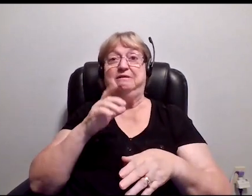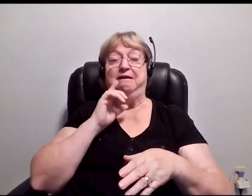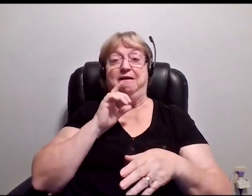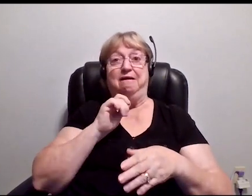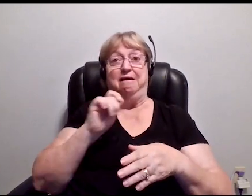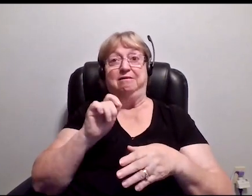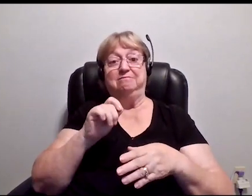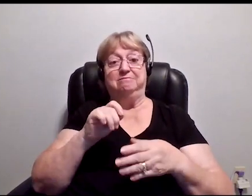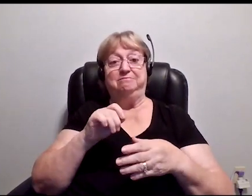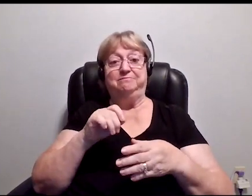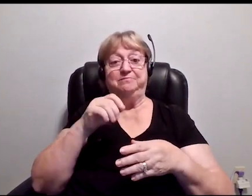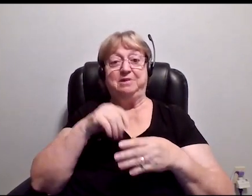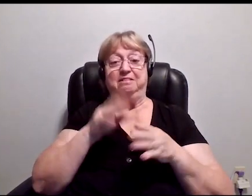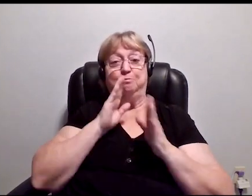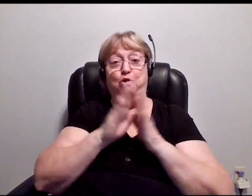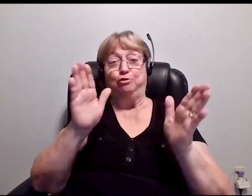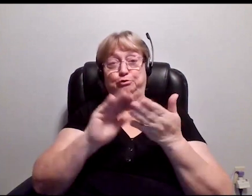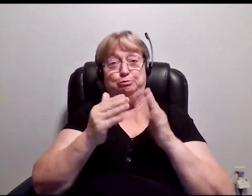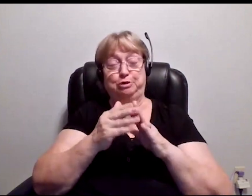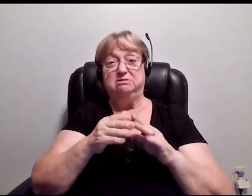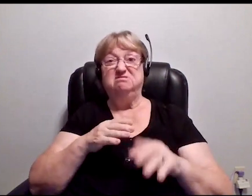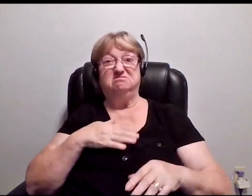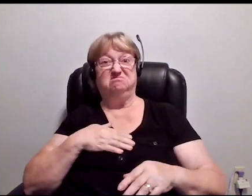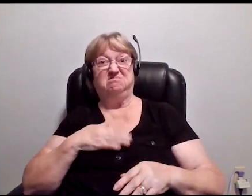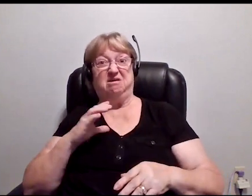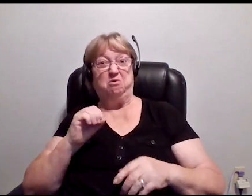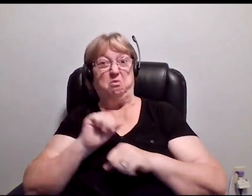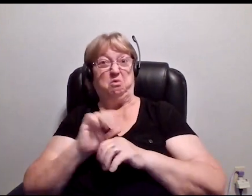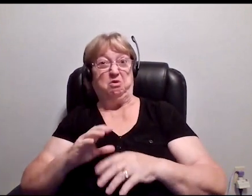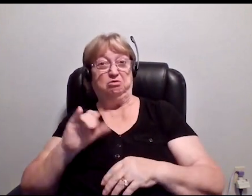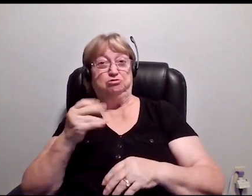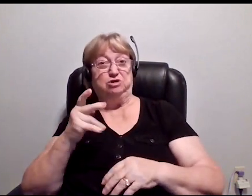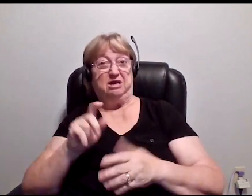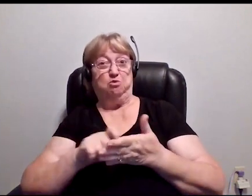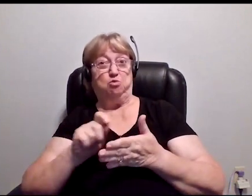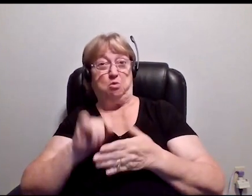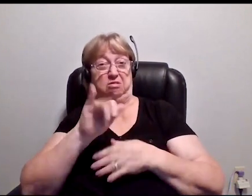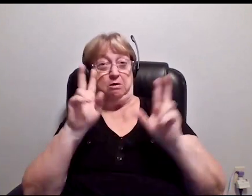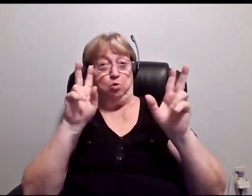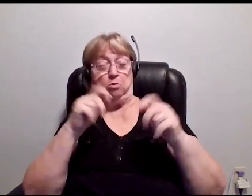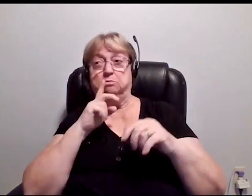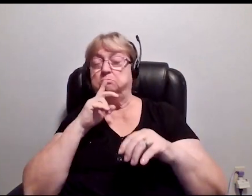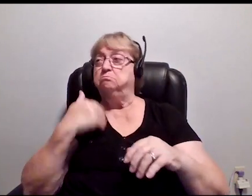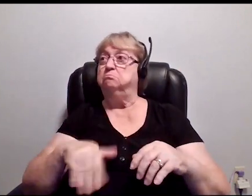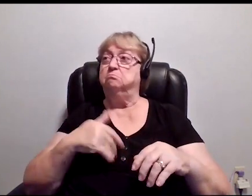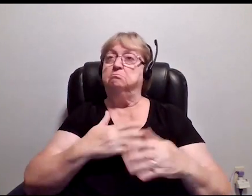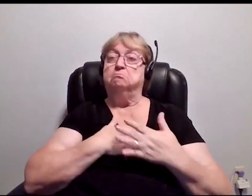and I just get chills every time I think about it because it's so important, again, that we are centering the experiences of disabled individuals